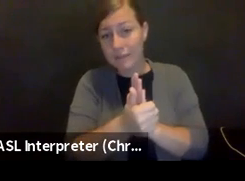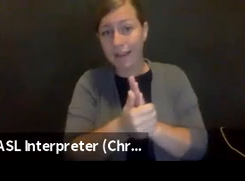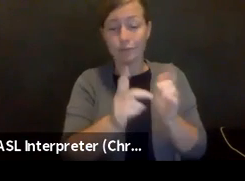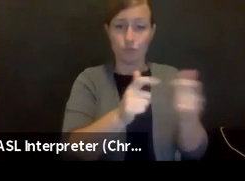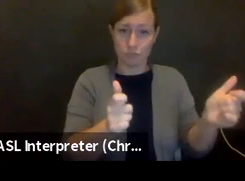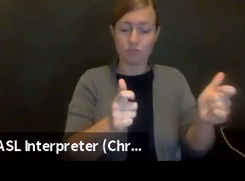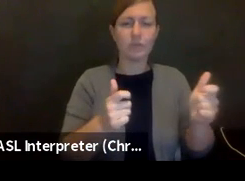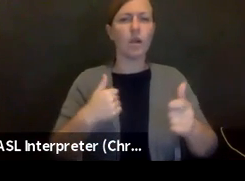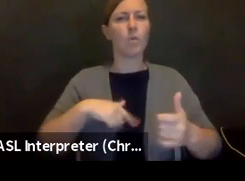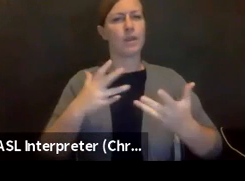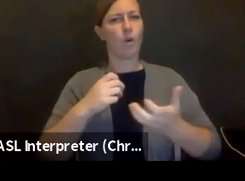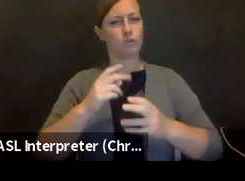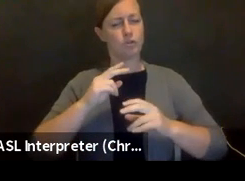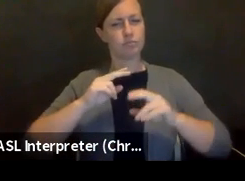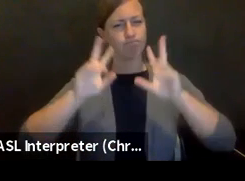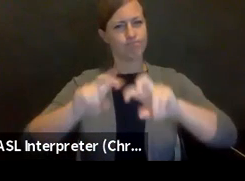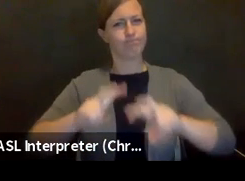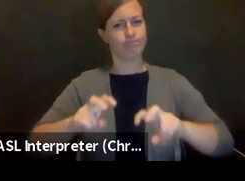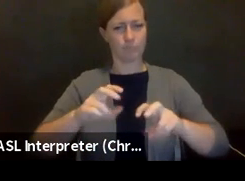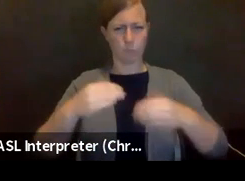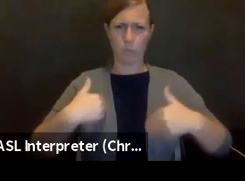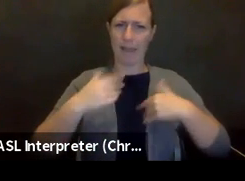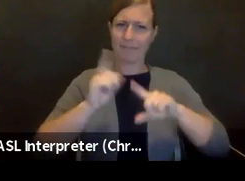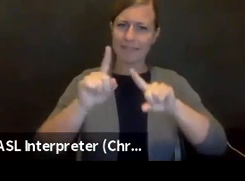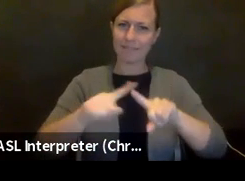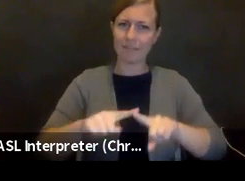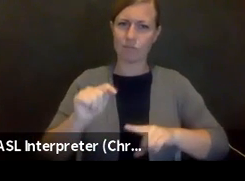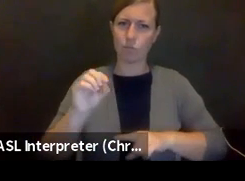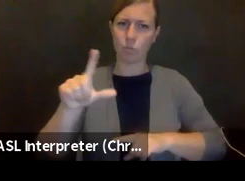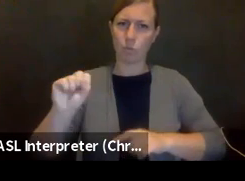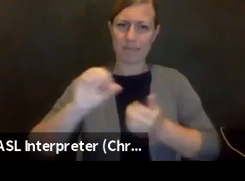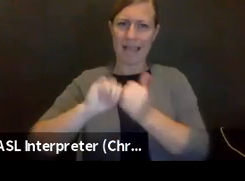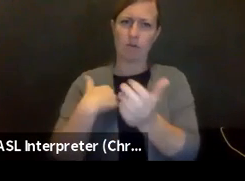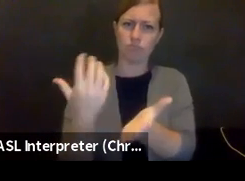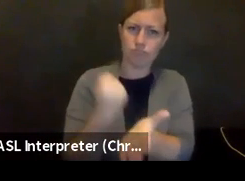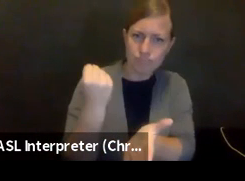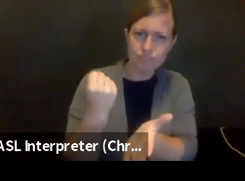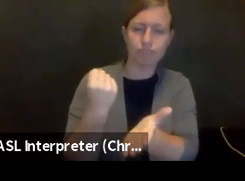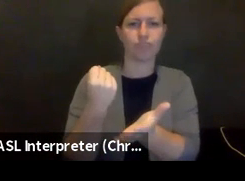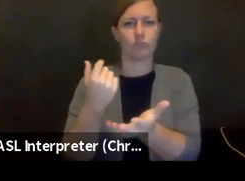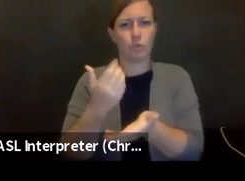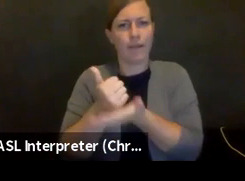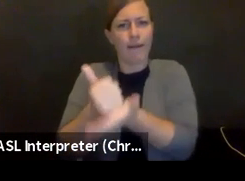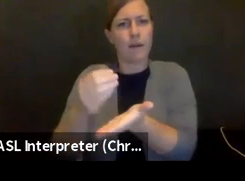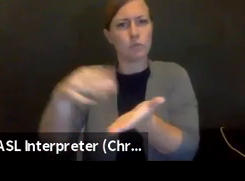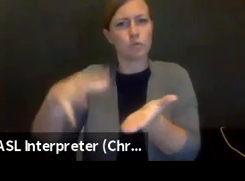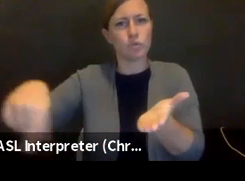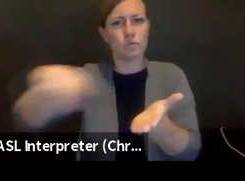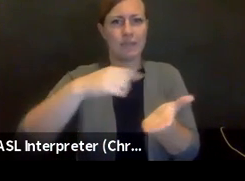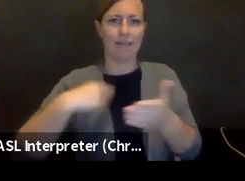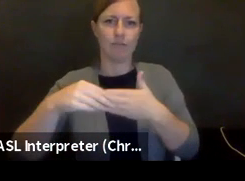Katherine Livick - ESD 112: take advantage of these tools to allow students flexibility in how they respond. Which is a universal design